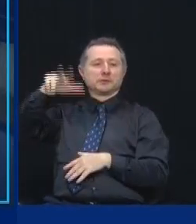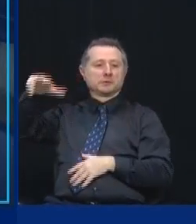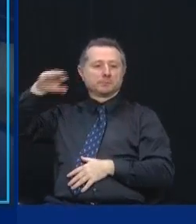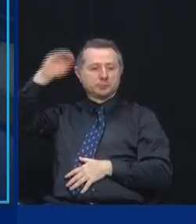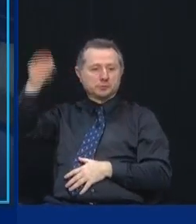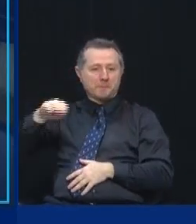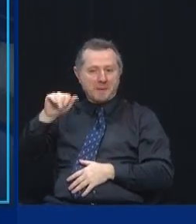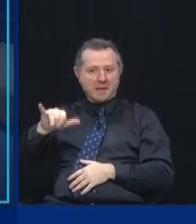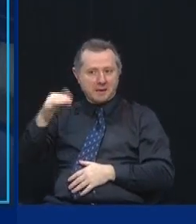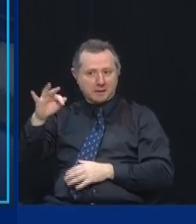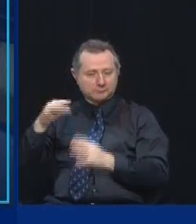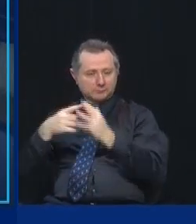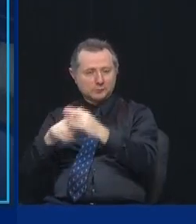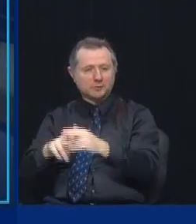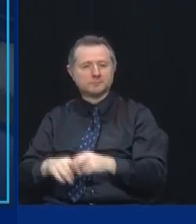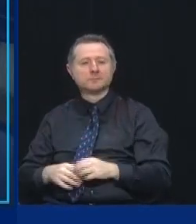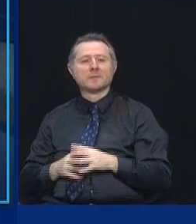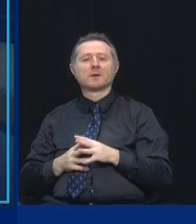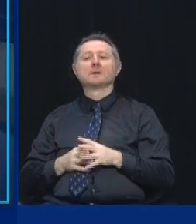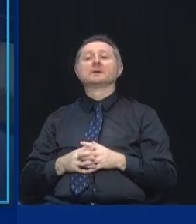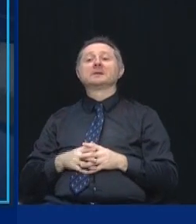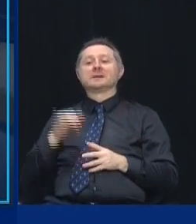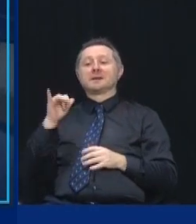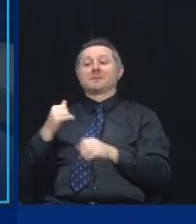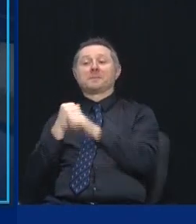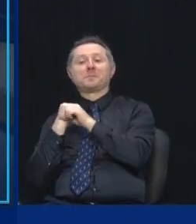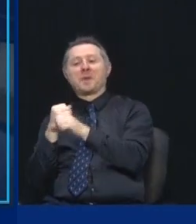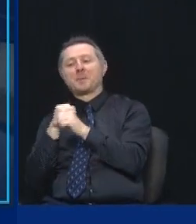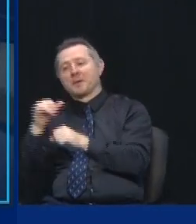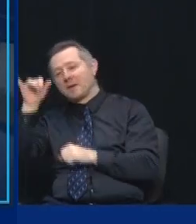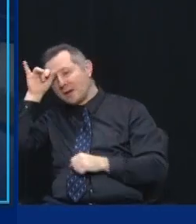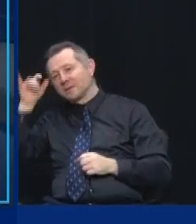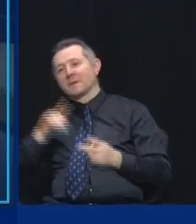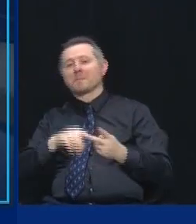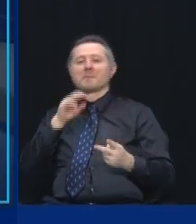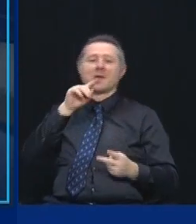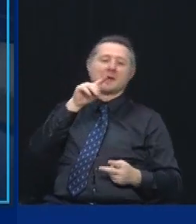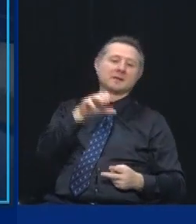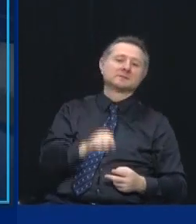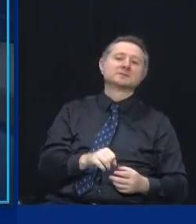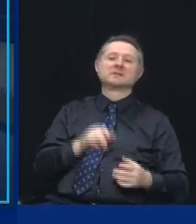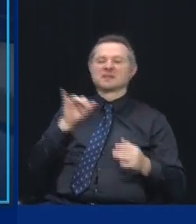OUTDOOR LARGE STADIUMS GO TO 33% ON MAY 19th.